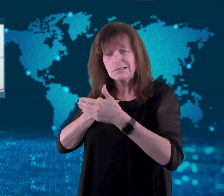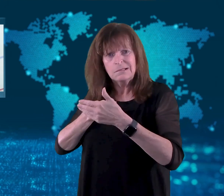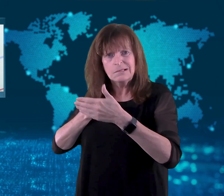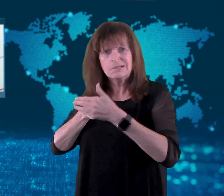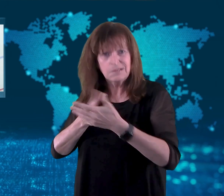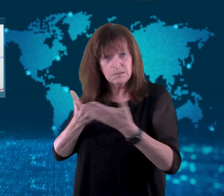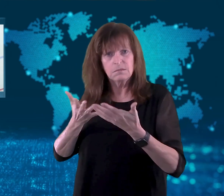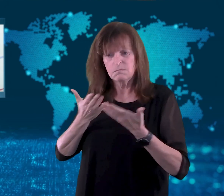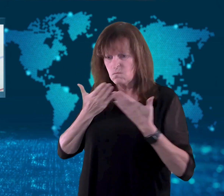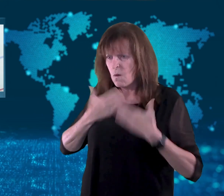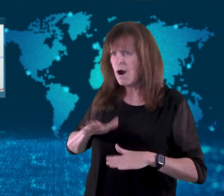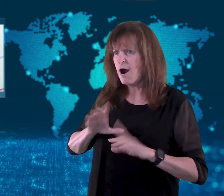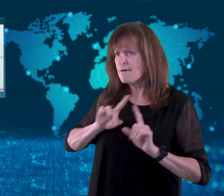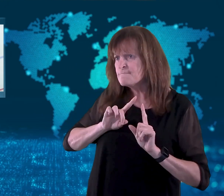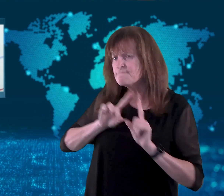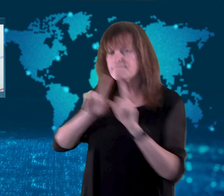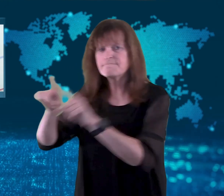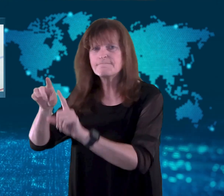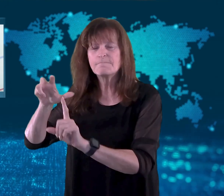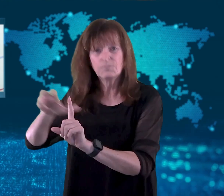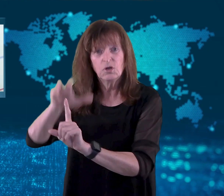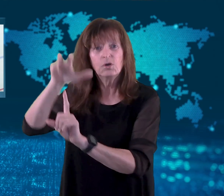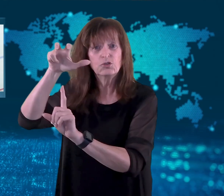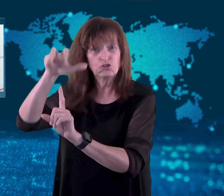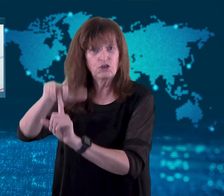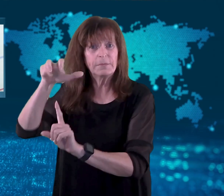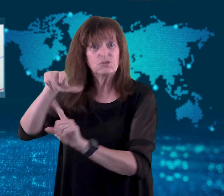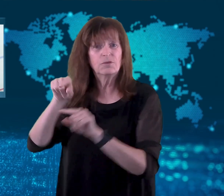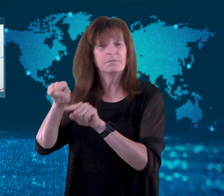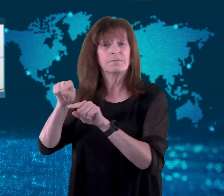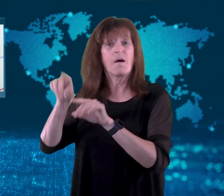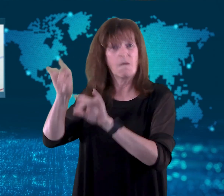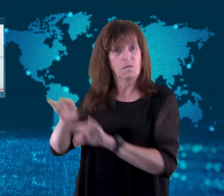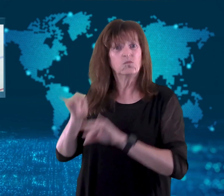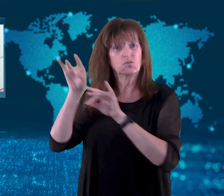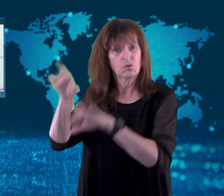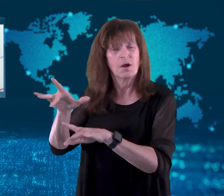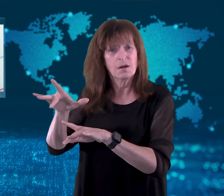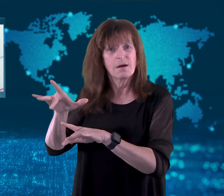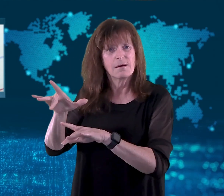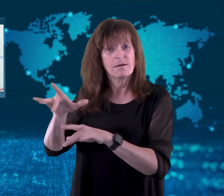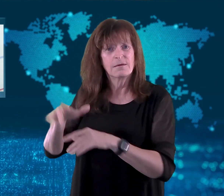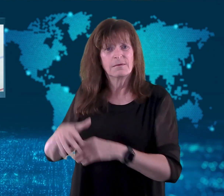to the championships in Australia.